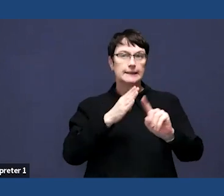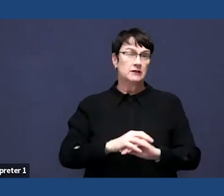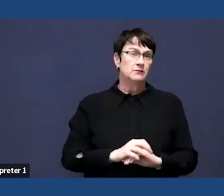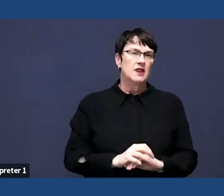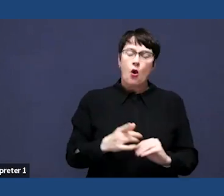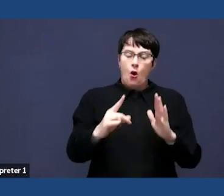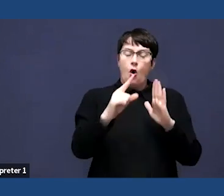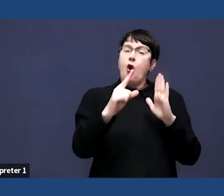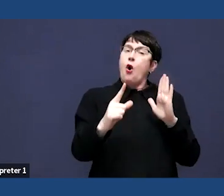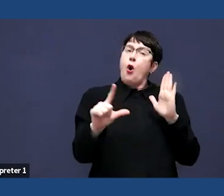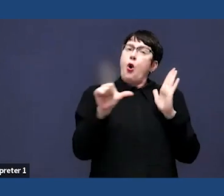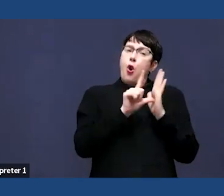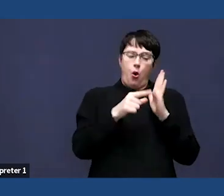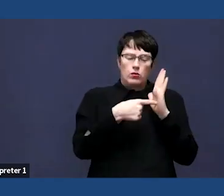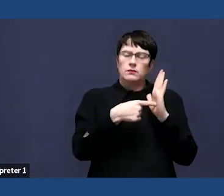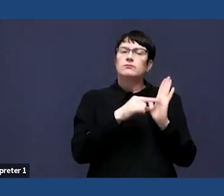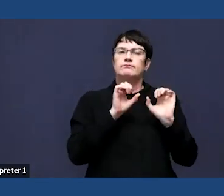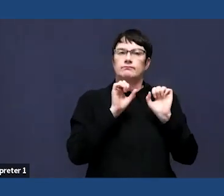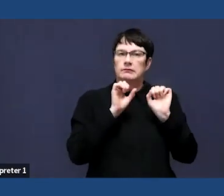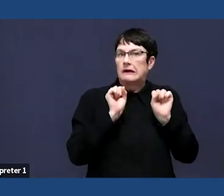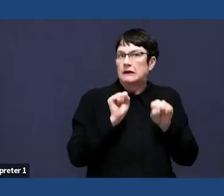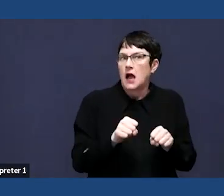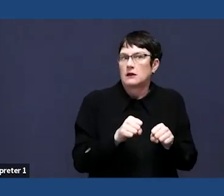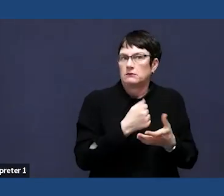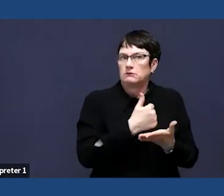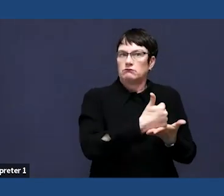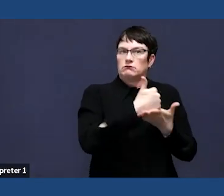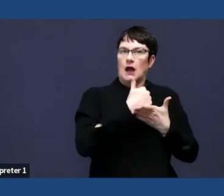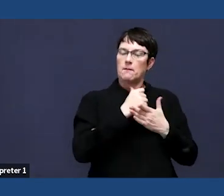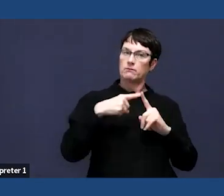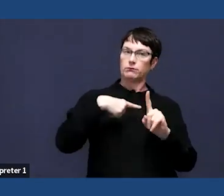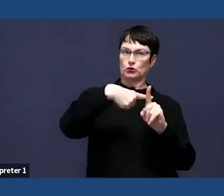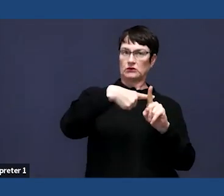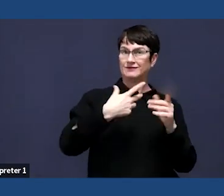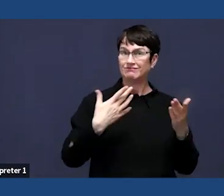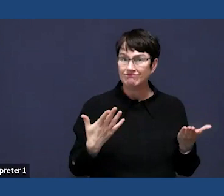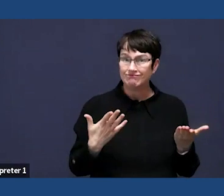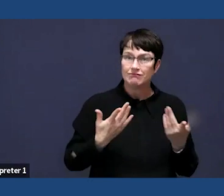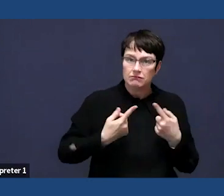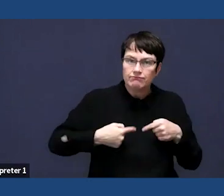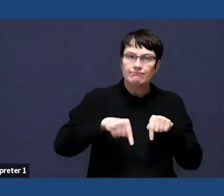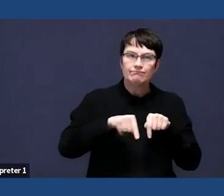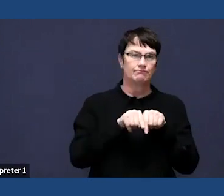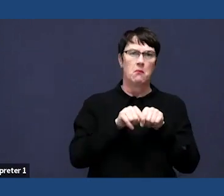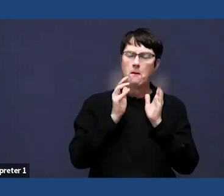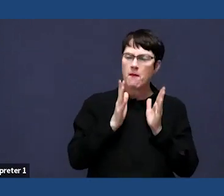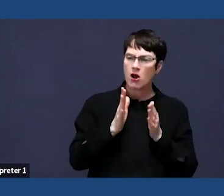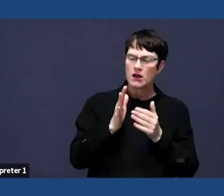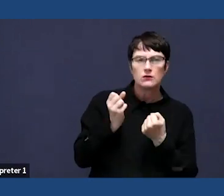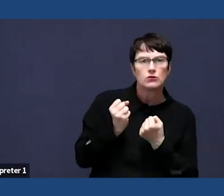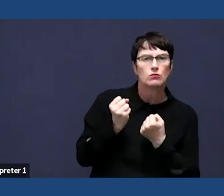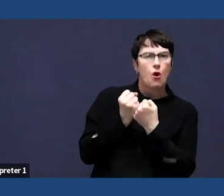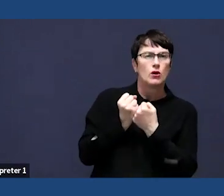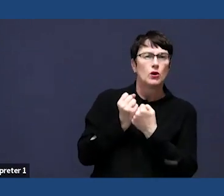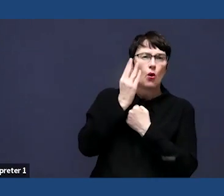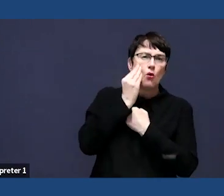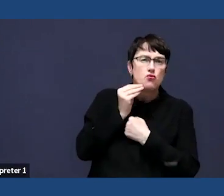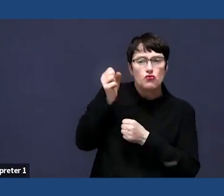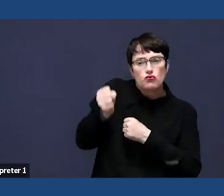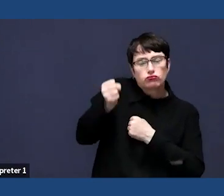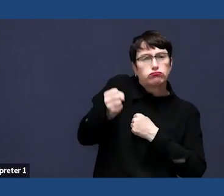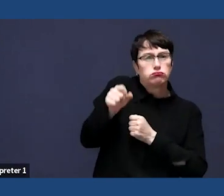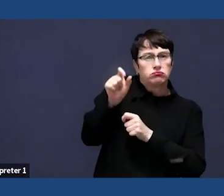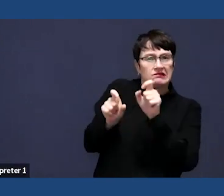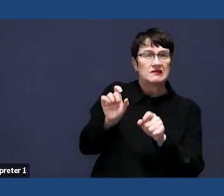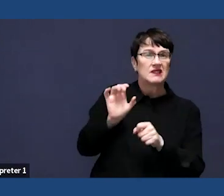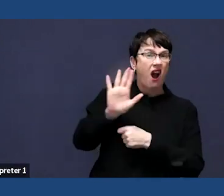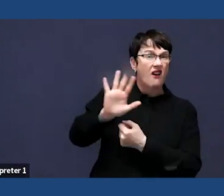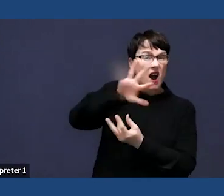For improving accessibility as well as other conditions that's helping to live with dignity